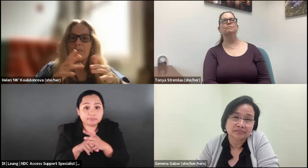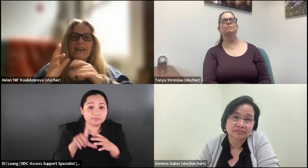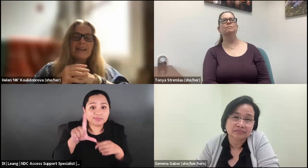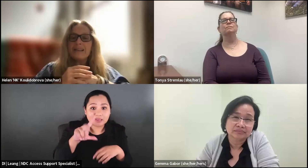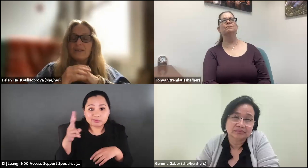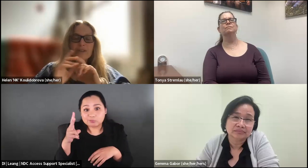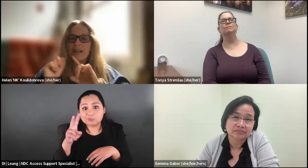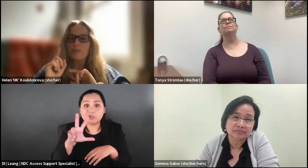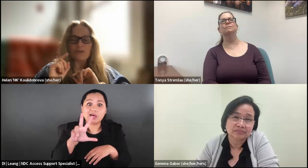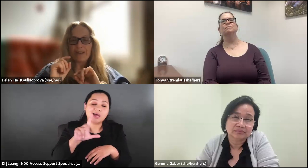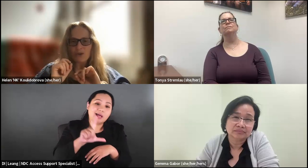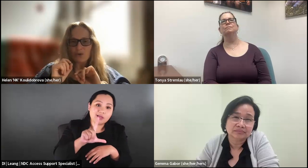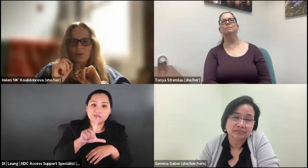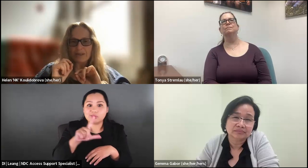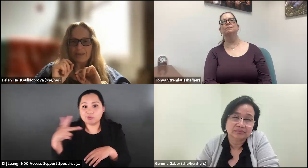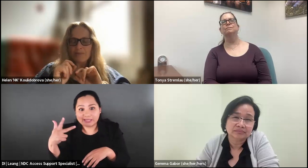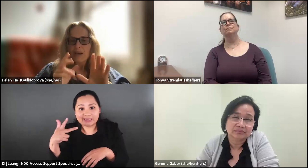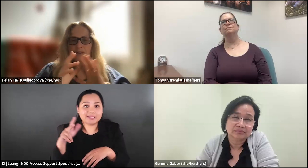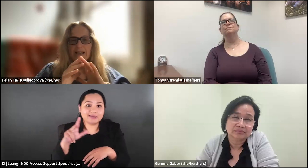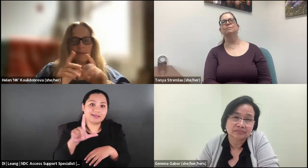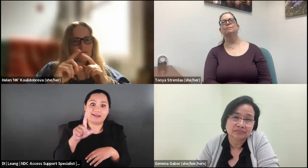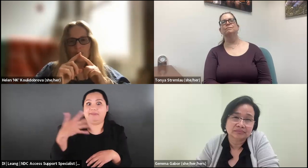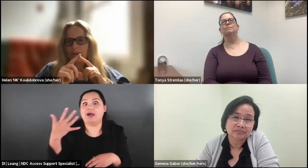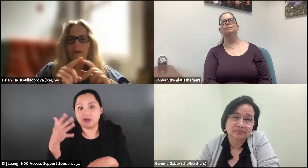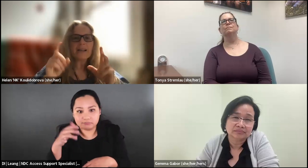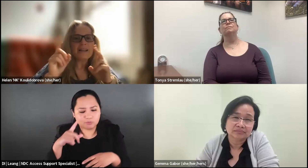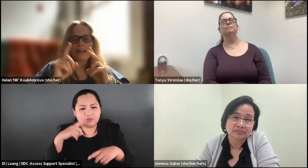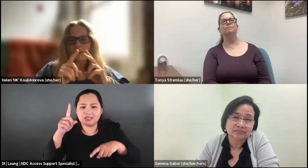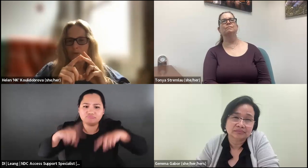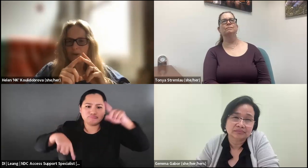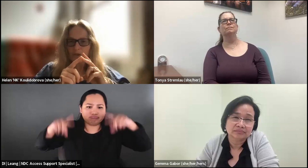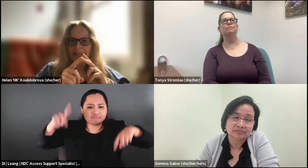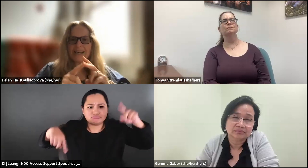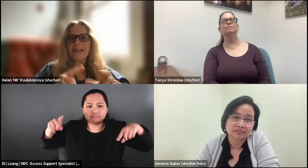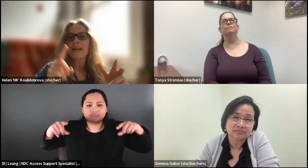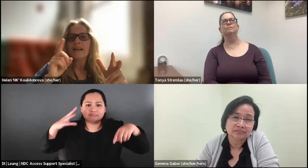many different types of histories. They come in from Guatemala. They come in from Costa Rica.